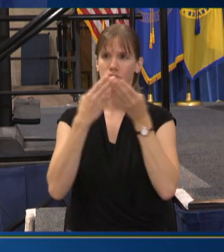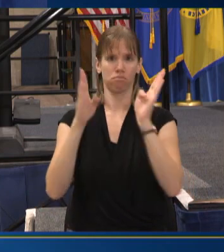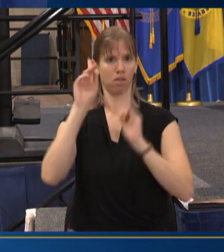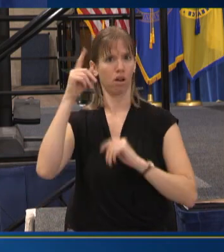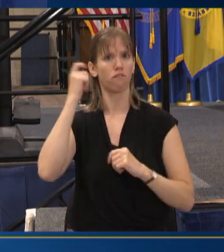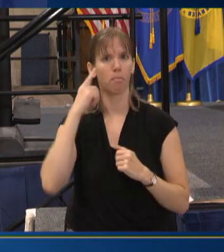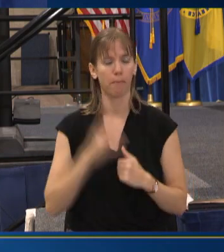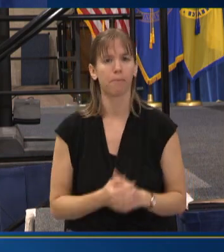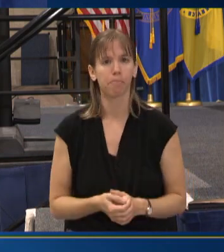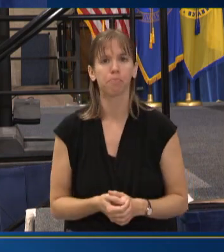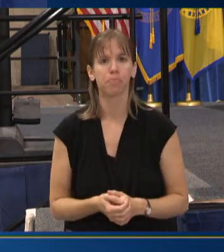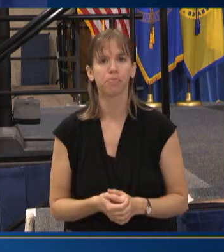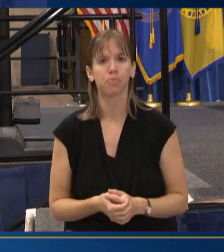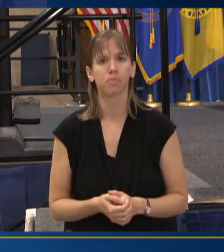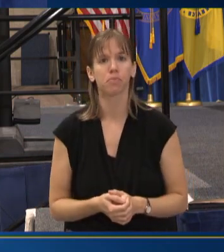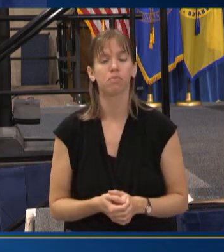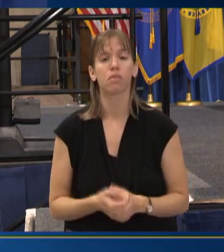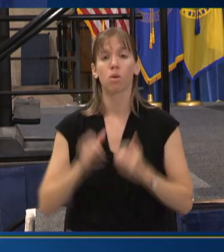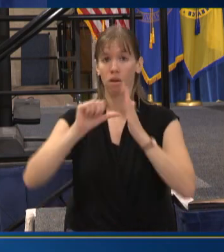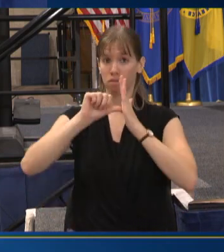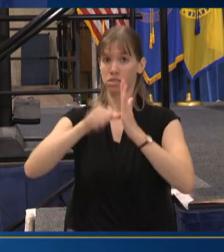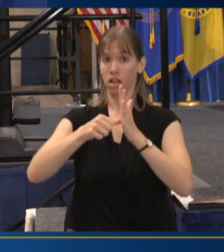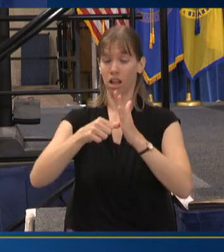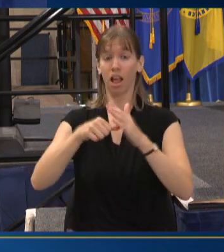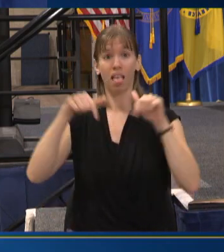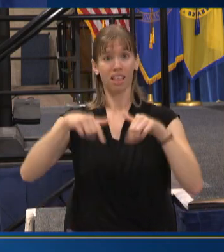I want to emphasize that while this meeting is the culmination of a two year